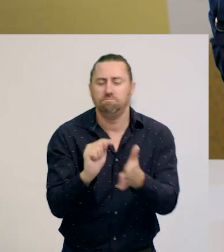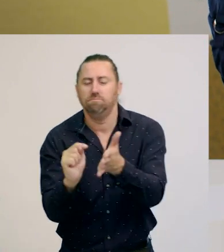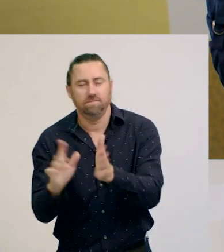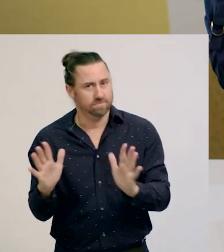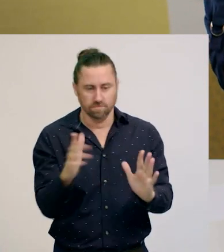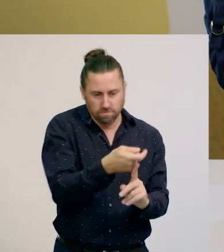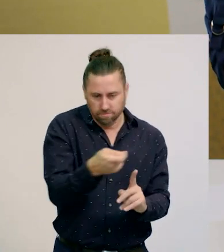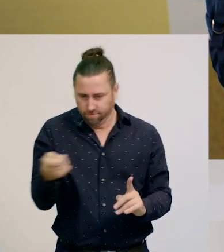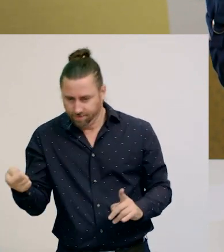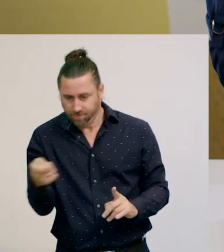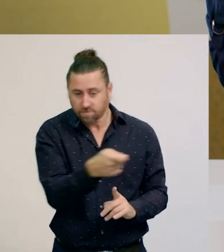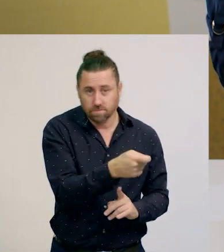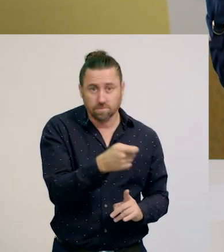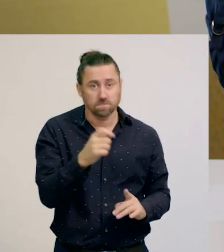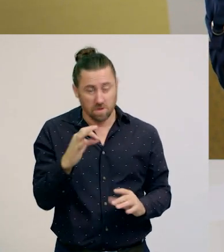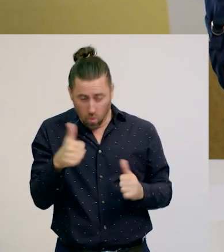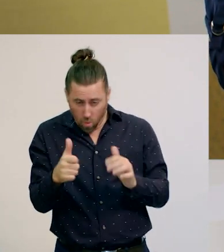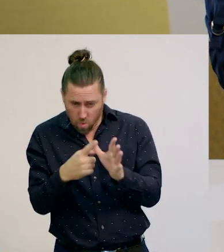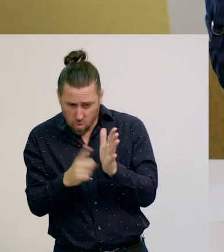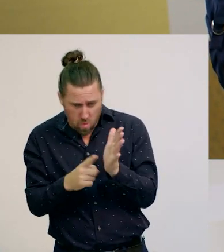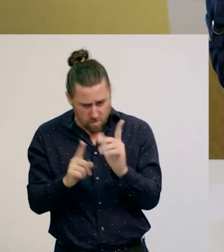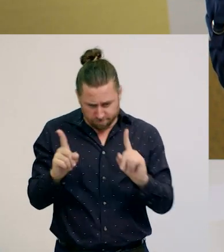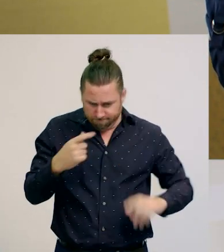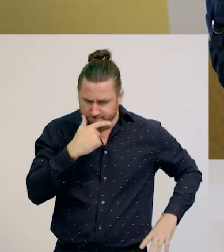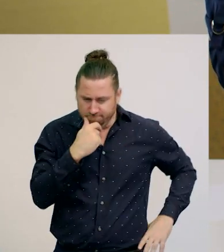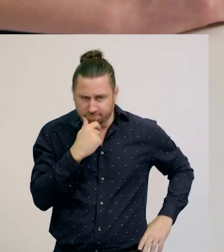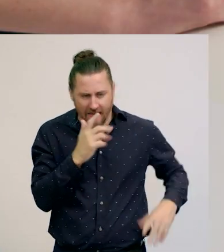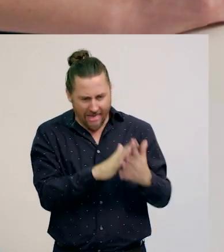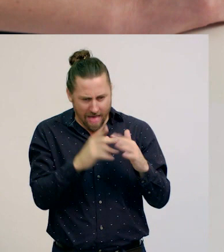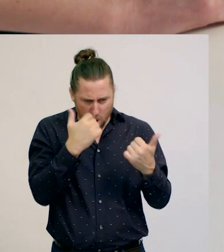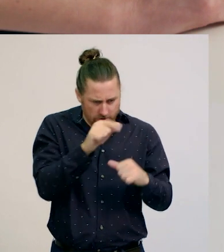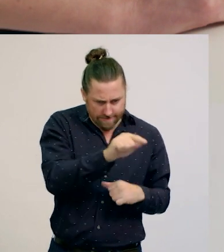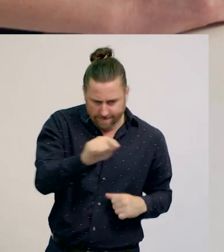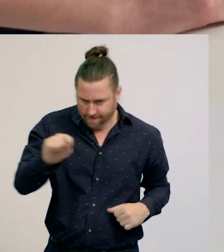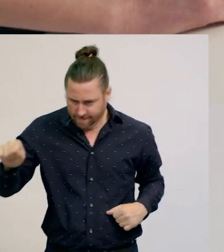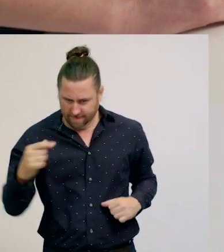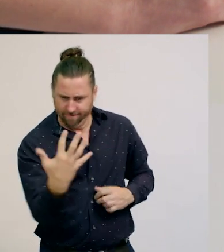How would you use these numbers, to reach 10?